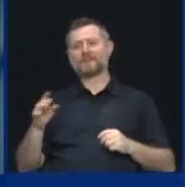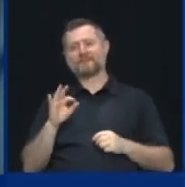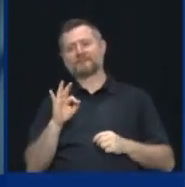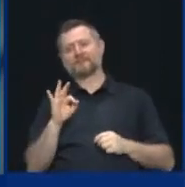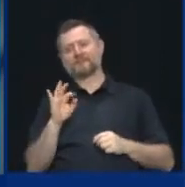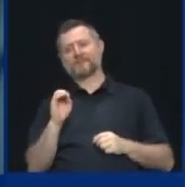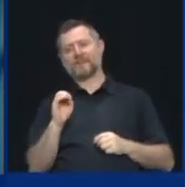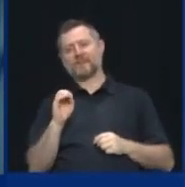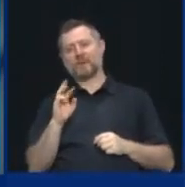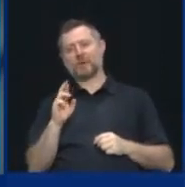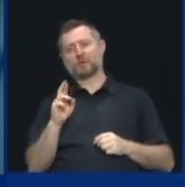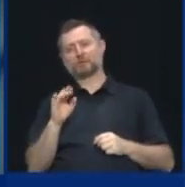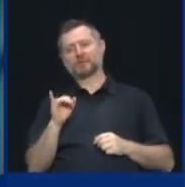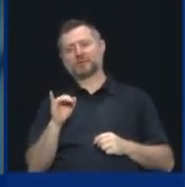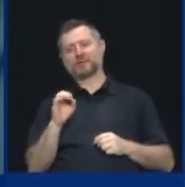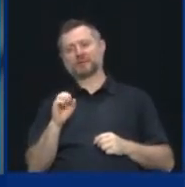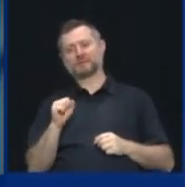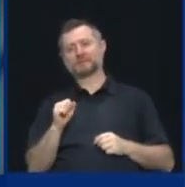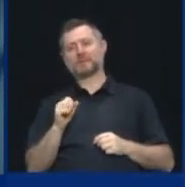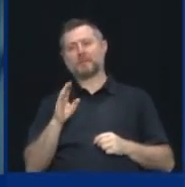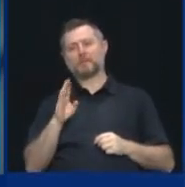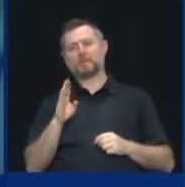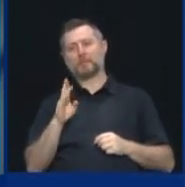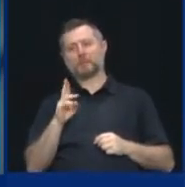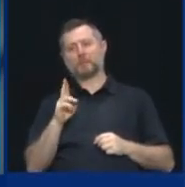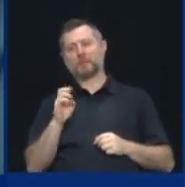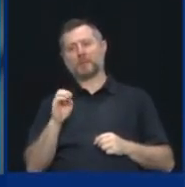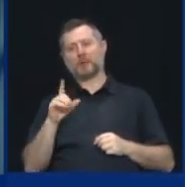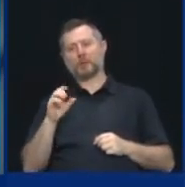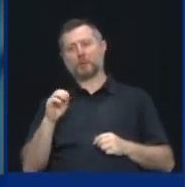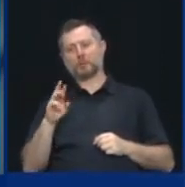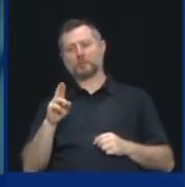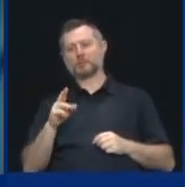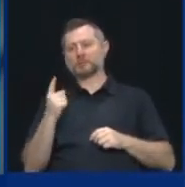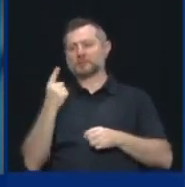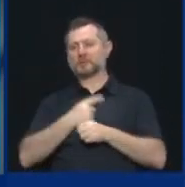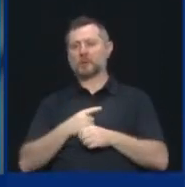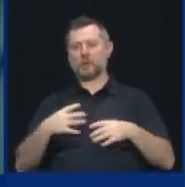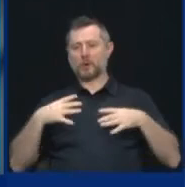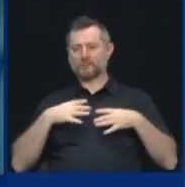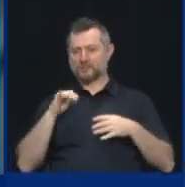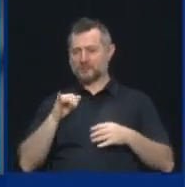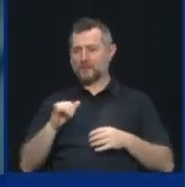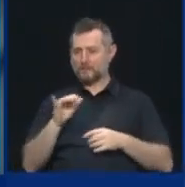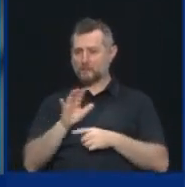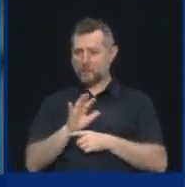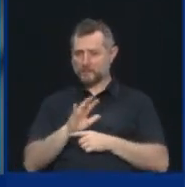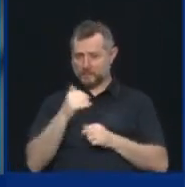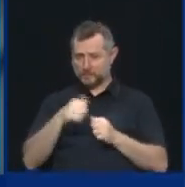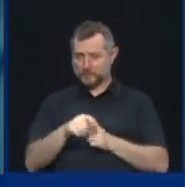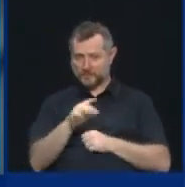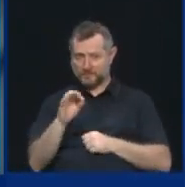CONNECTICUT DIDOM SETHING CALLED THE FERRIS BUEHLER DAY OFF.